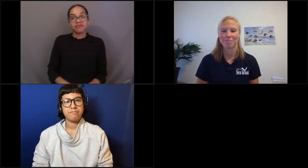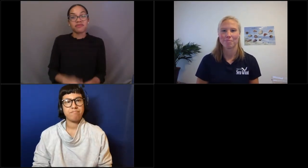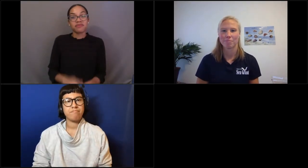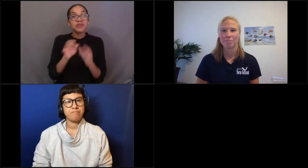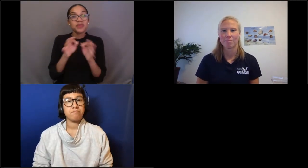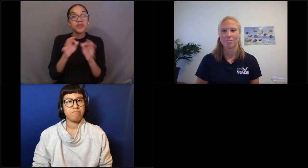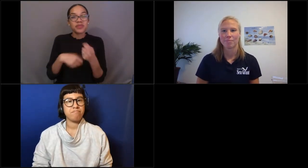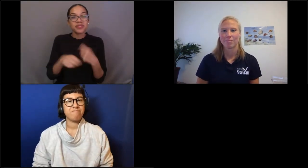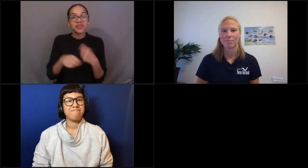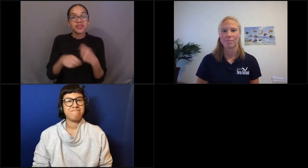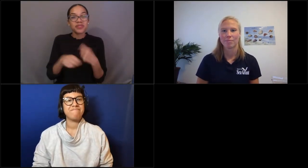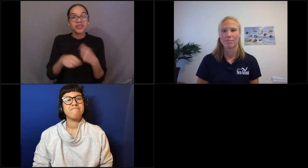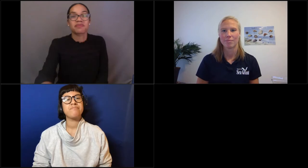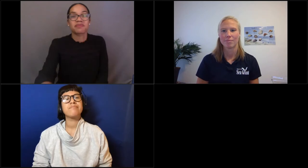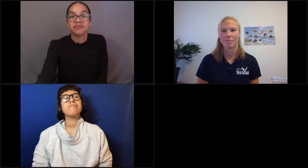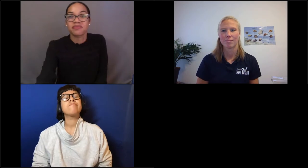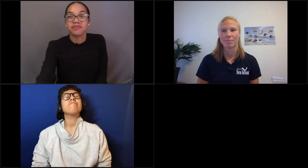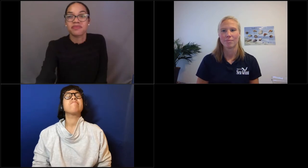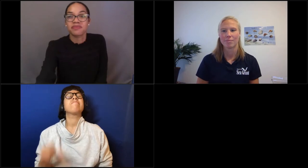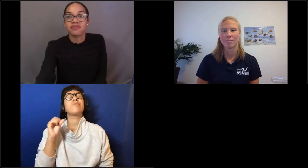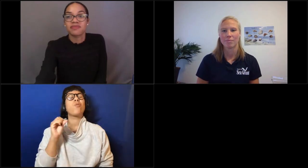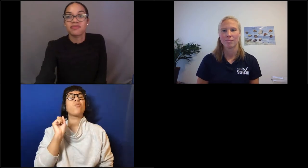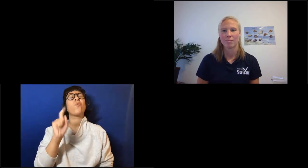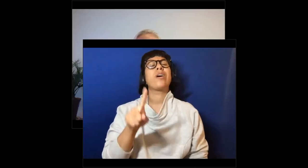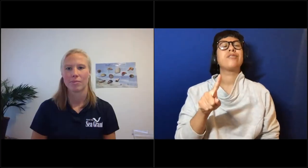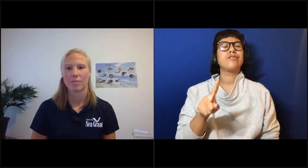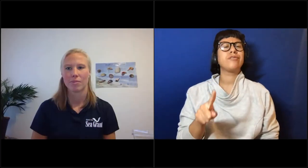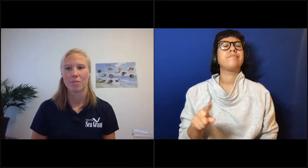Are lobsters and crabs considered shellfish?